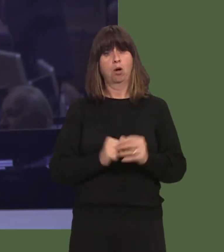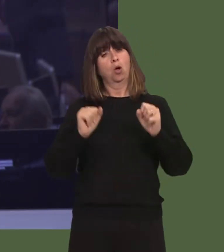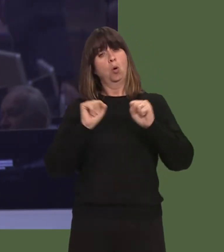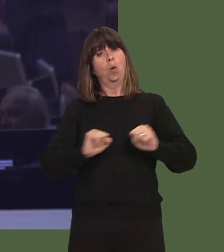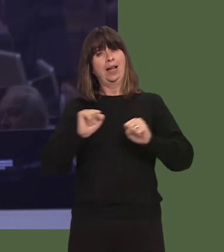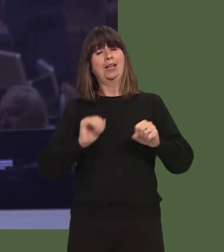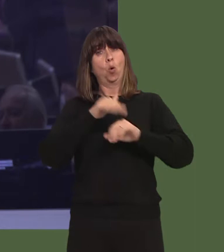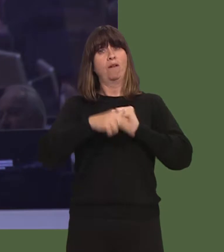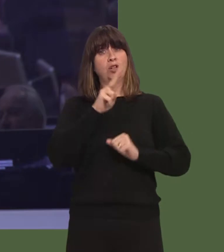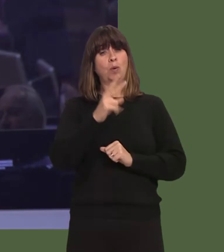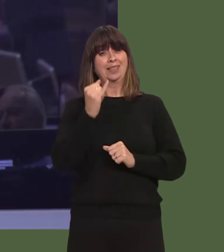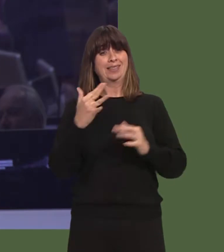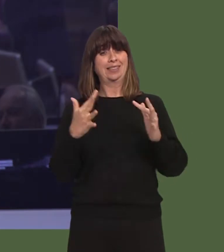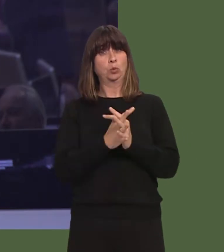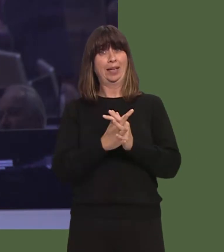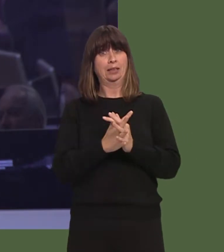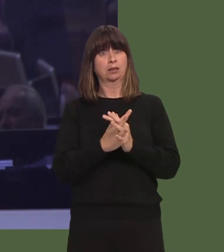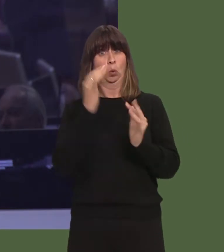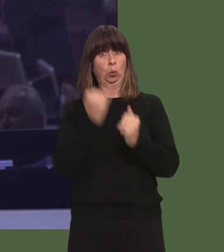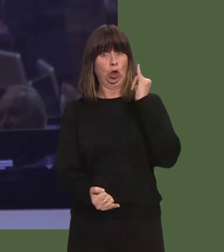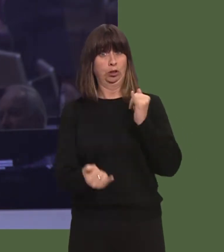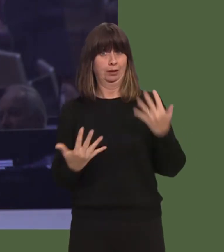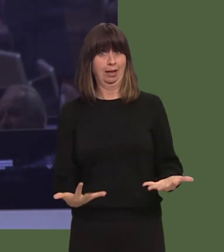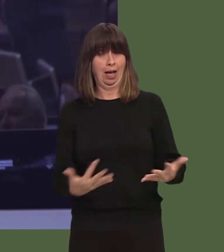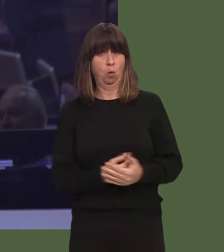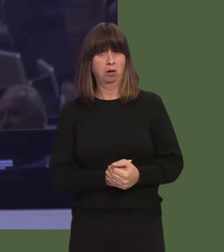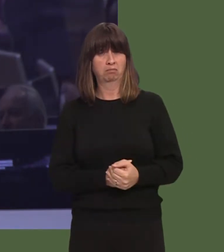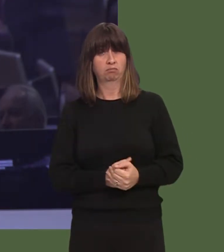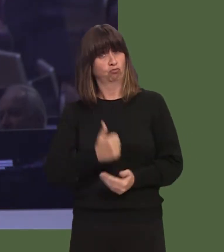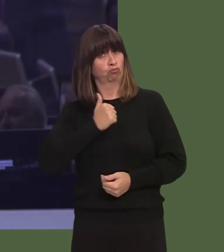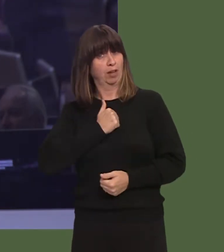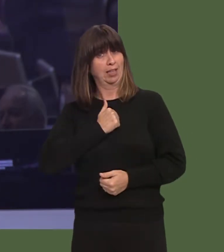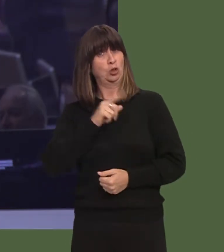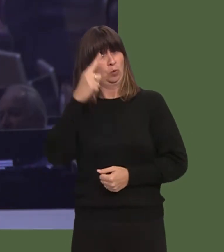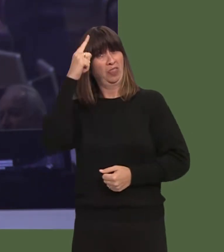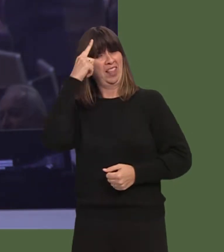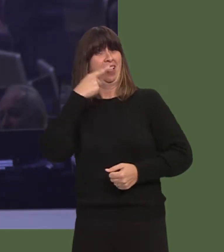26 weeks for treatment has also got worse. So, First Minister, don't you think that, rather than your record being a cause for